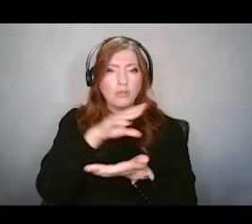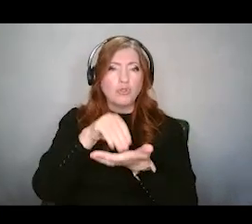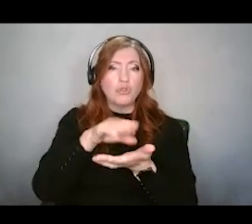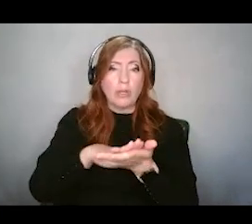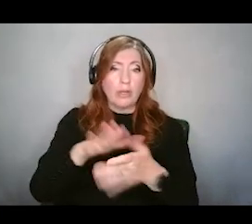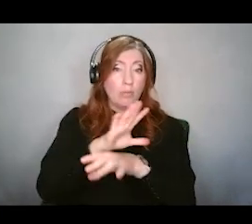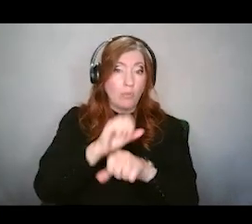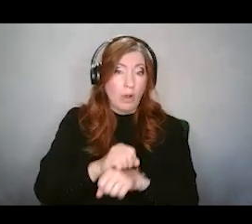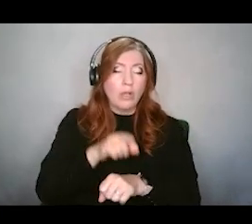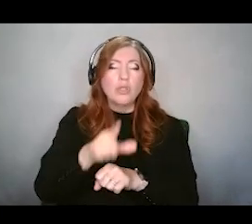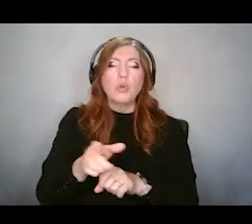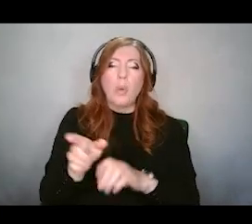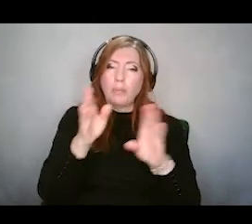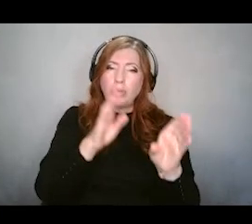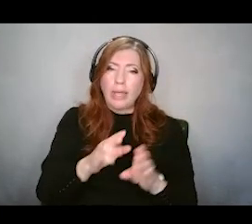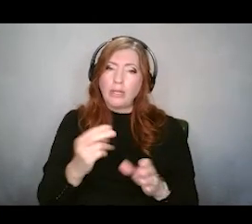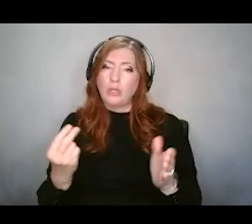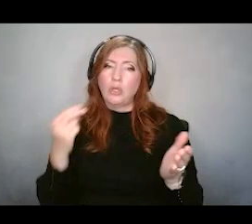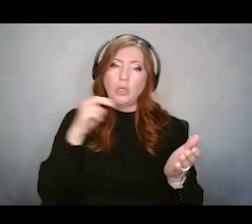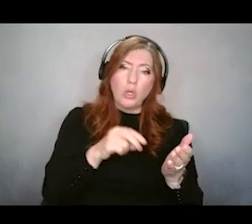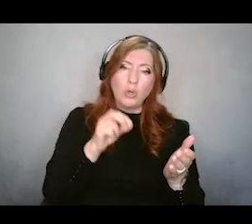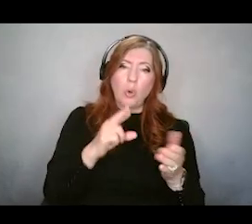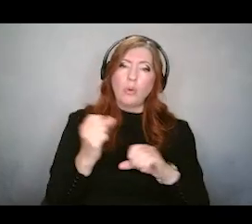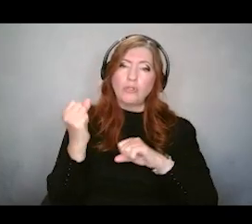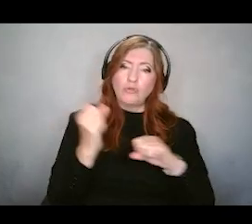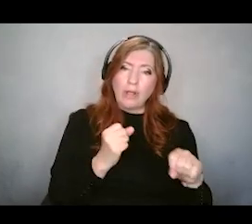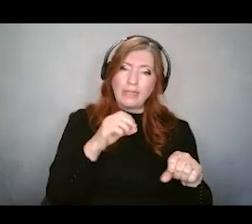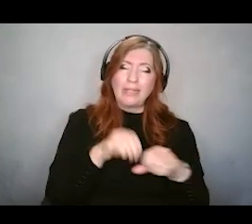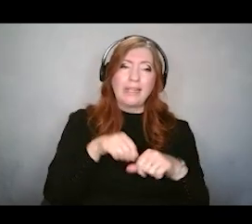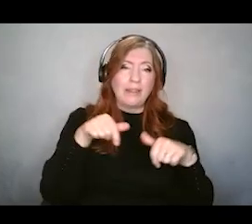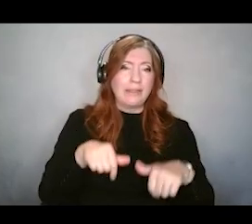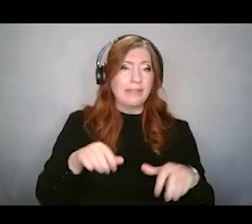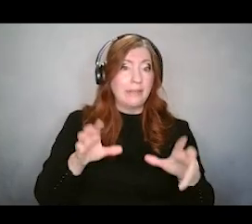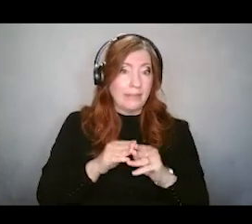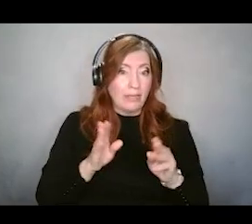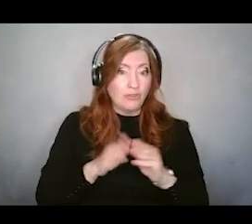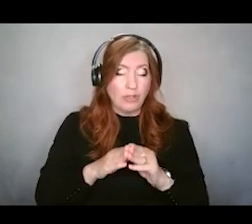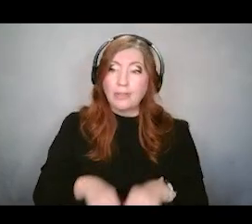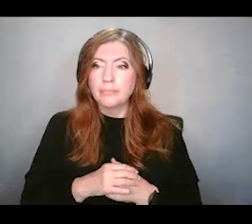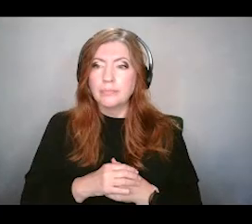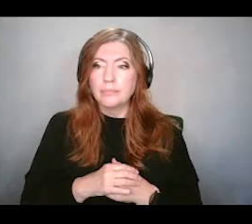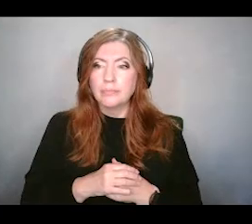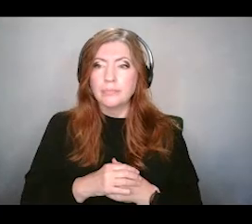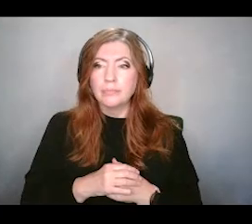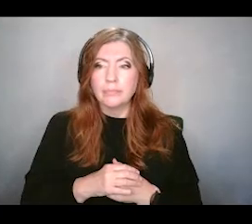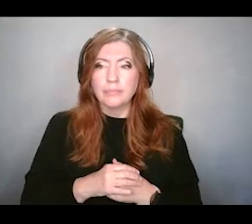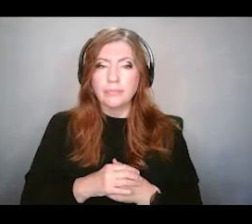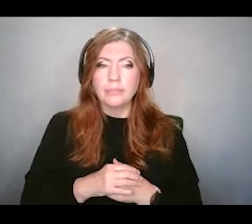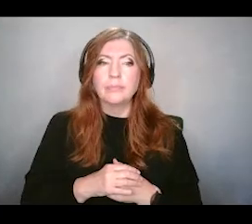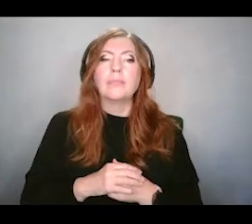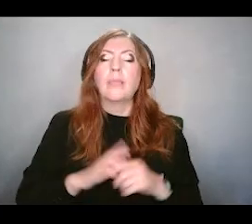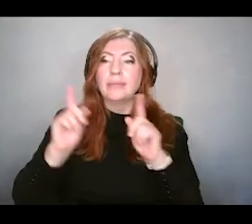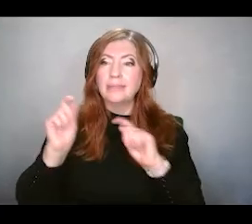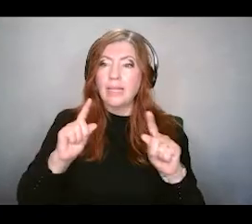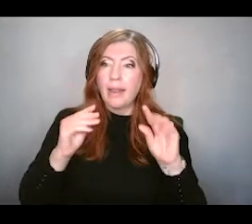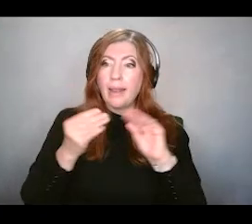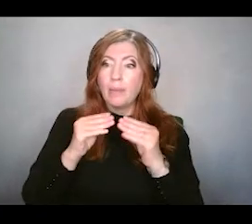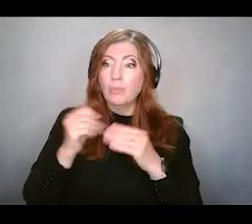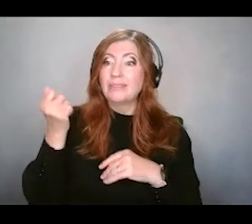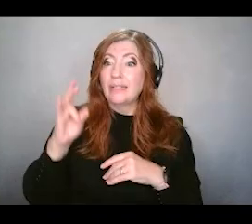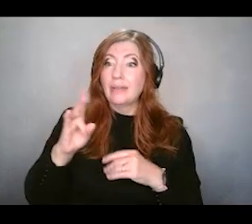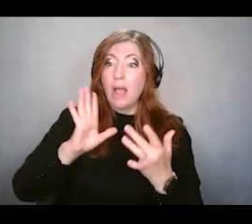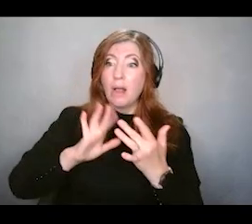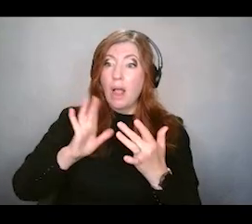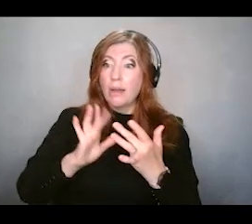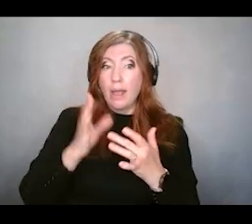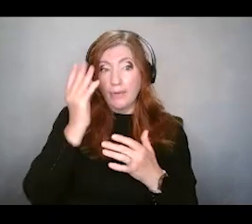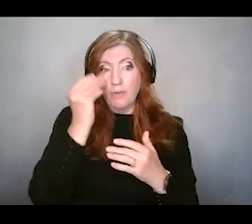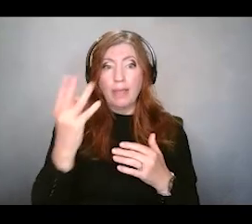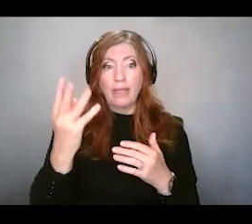or strengthen based on this session? Slide 17, Contact Information.